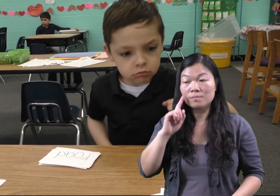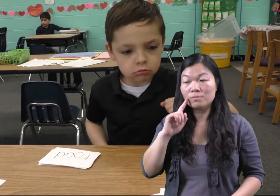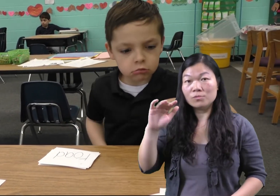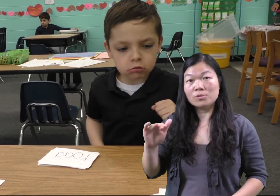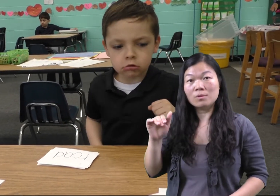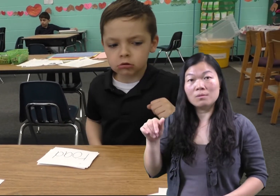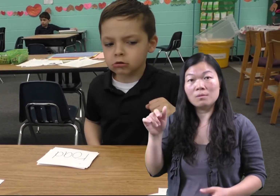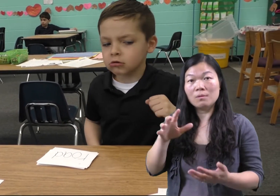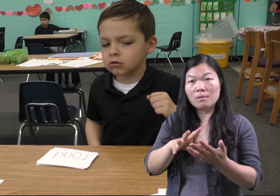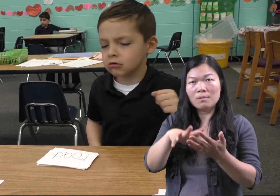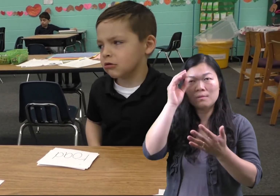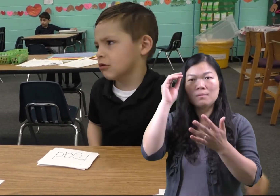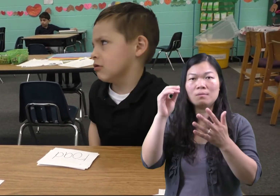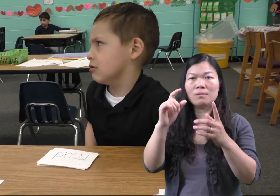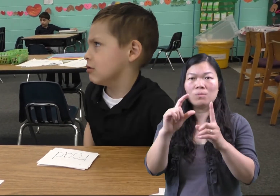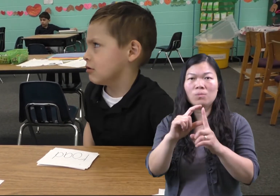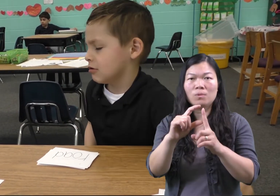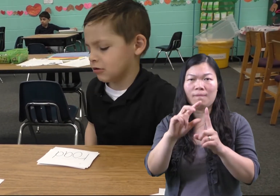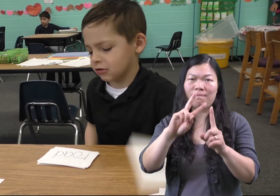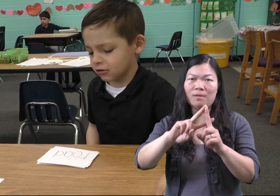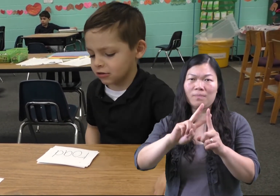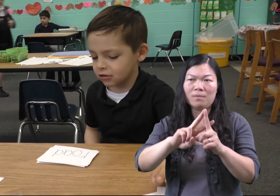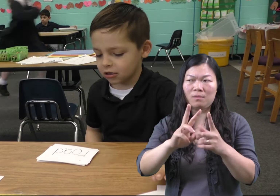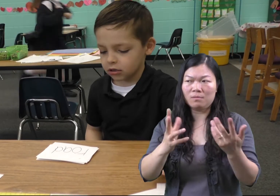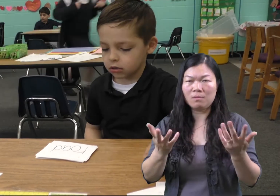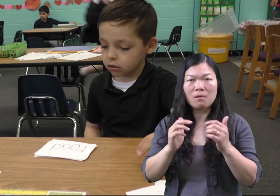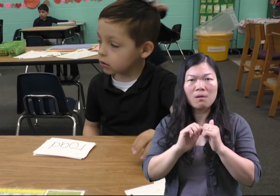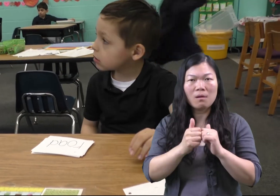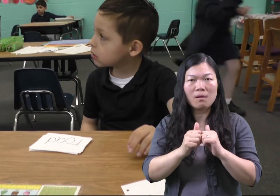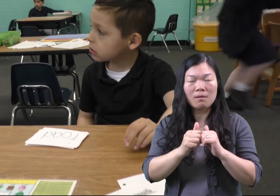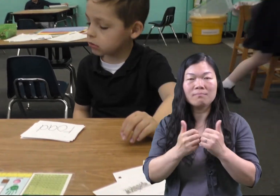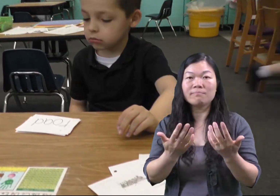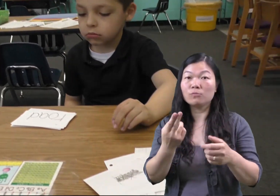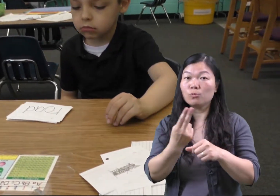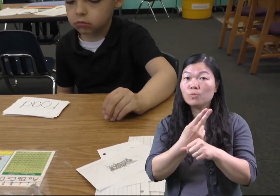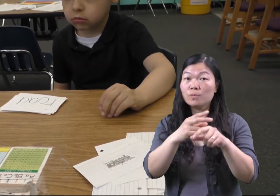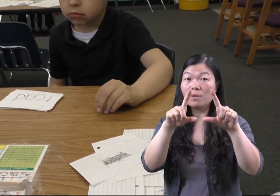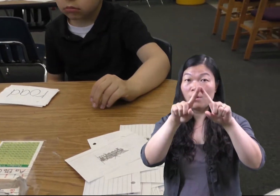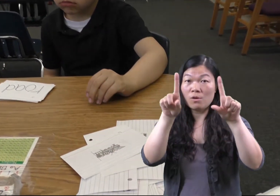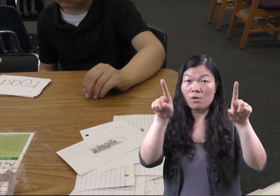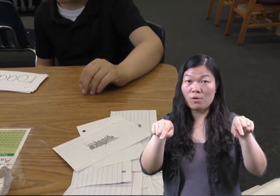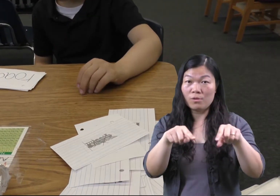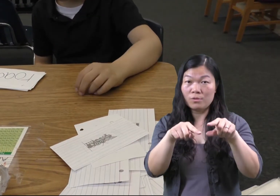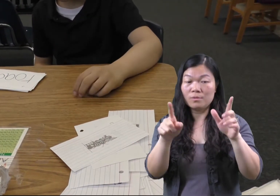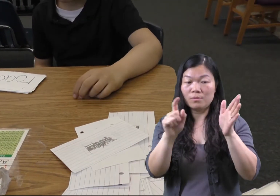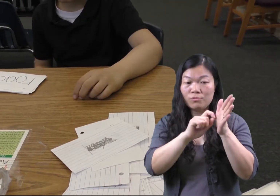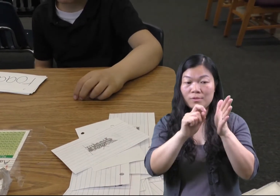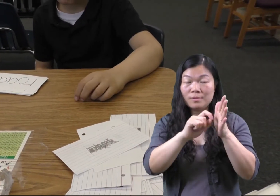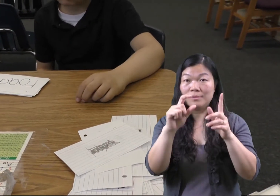We use flashcards to help the deaf child learn vocabulary.